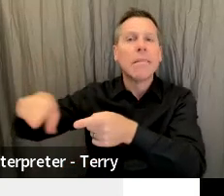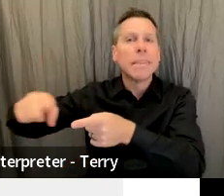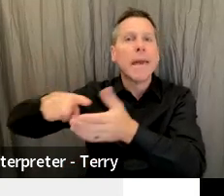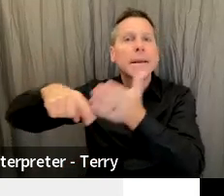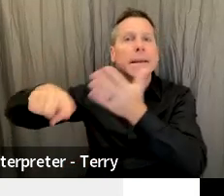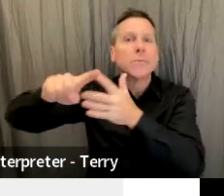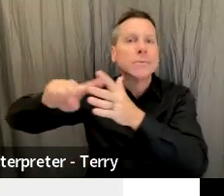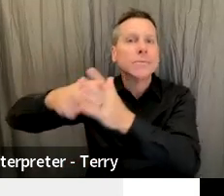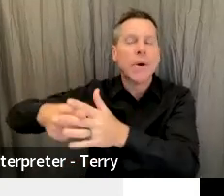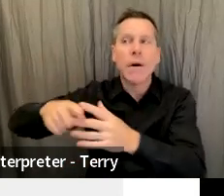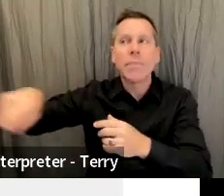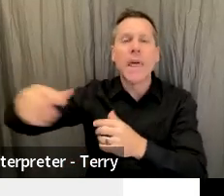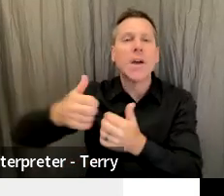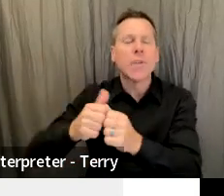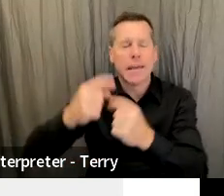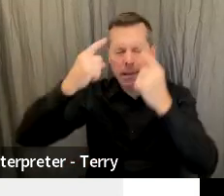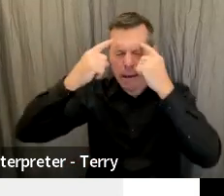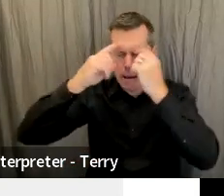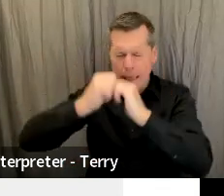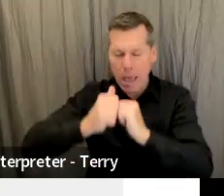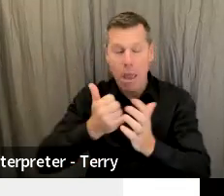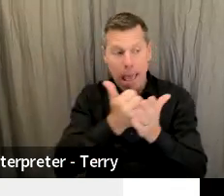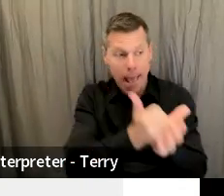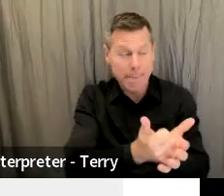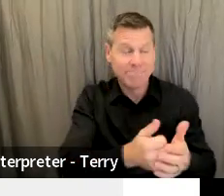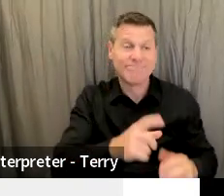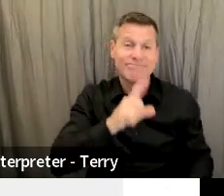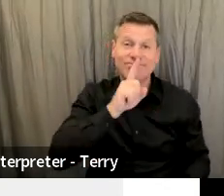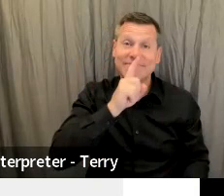to orient their students to the new realities of being on campus